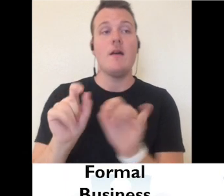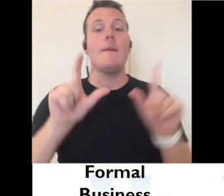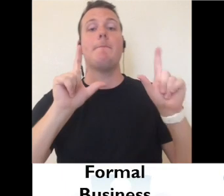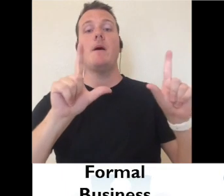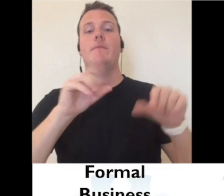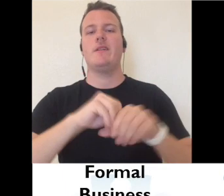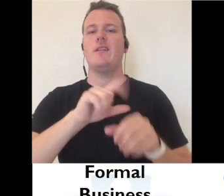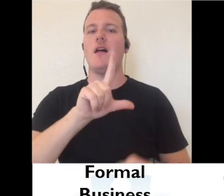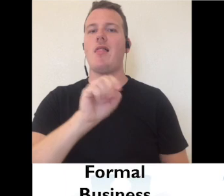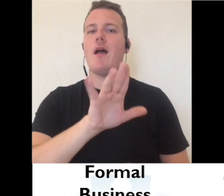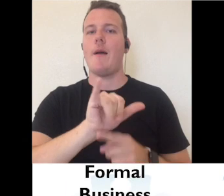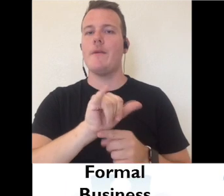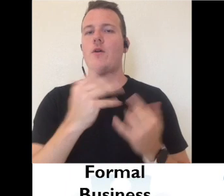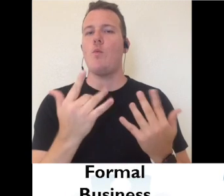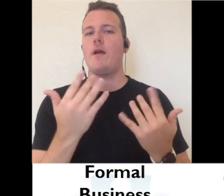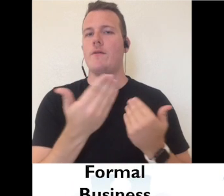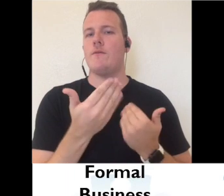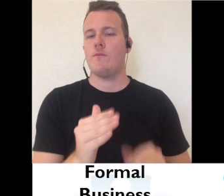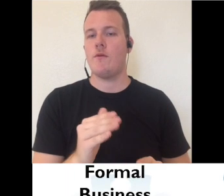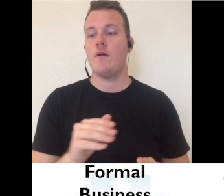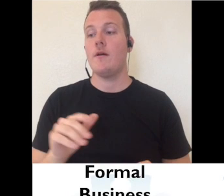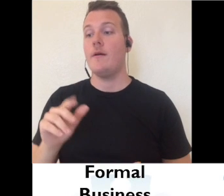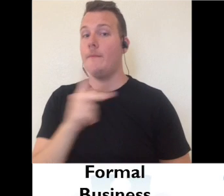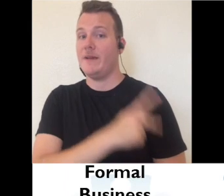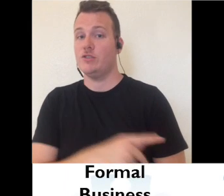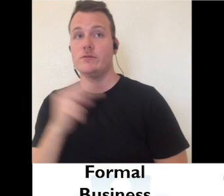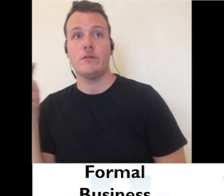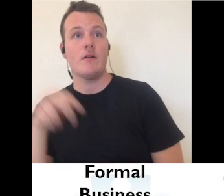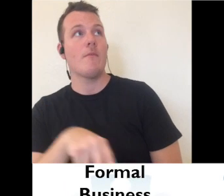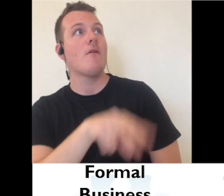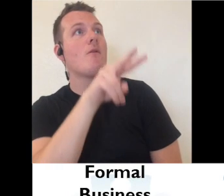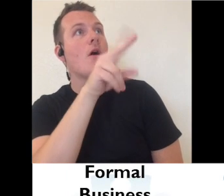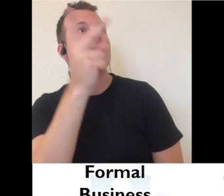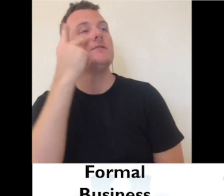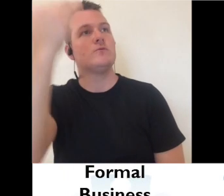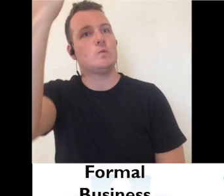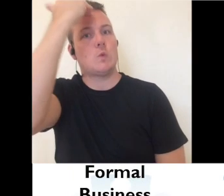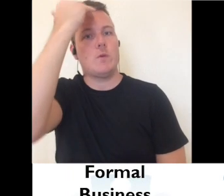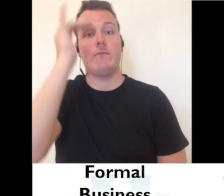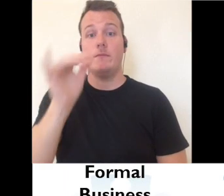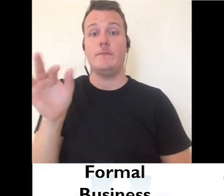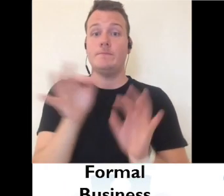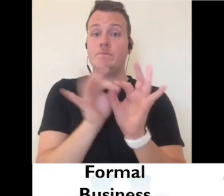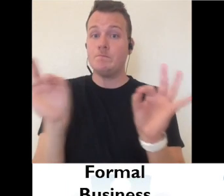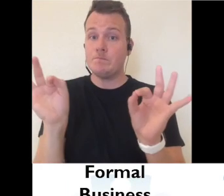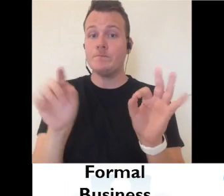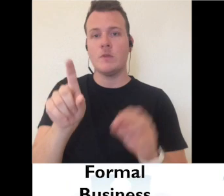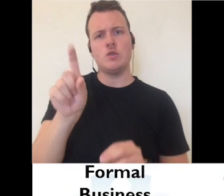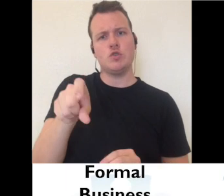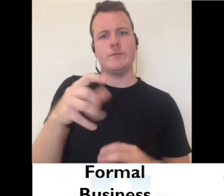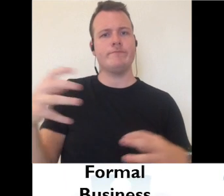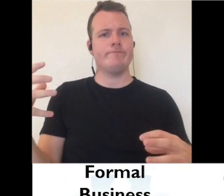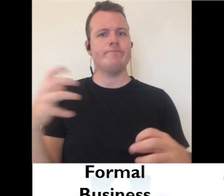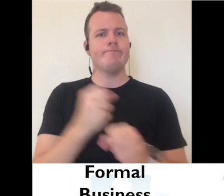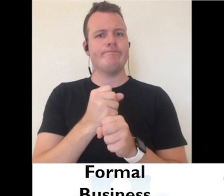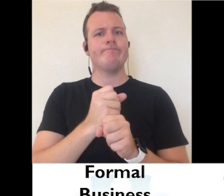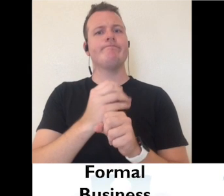concise and specific, and if not, specific goals may not be achieved. If you have,